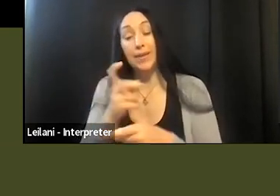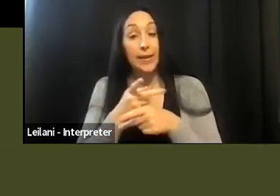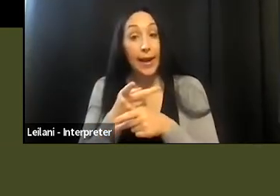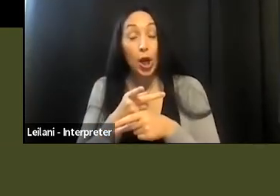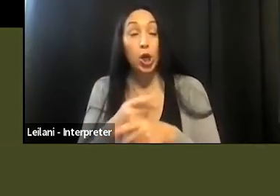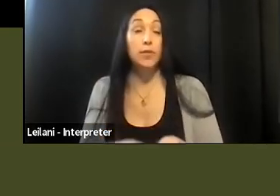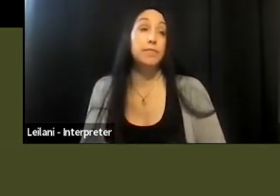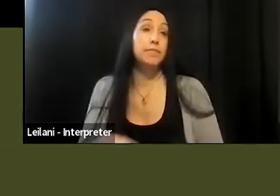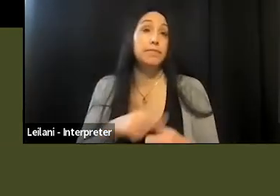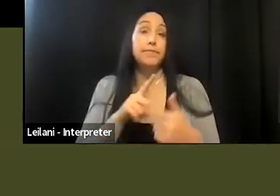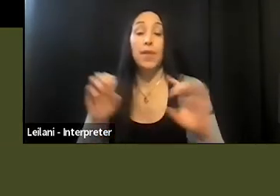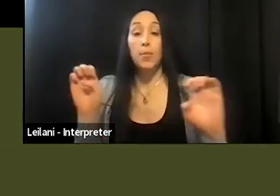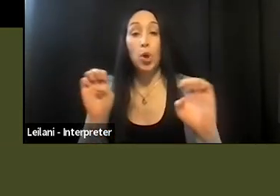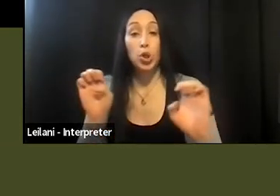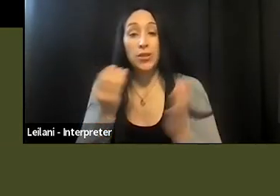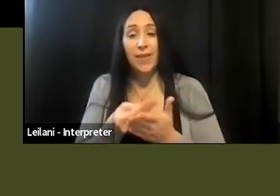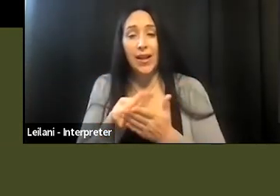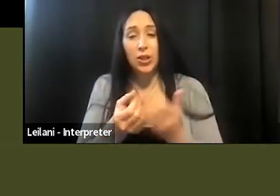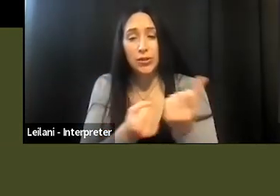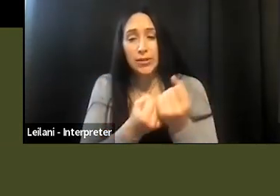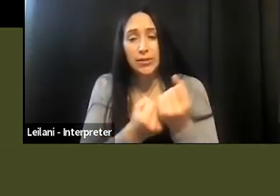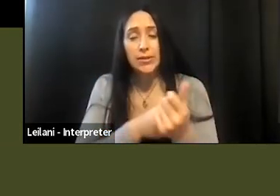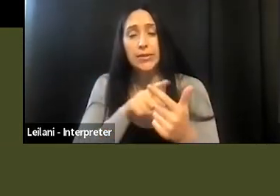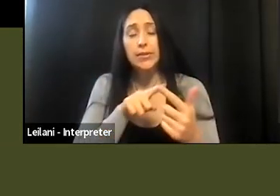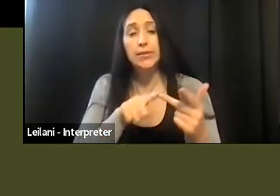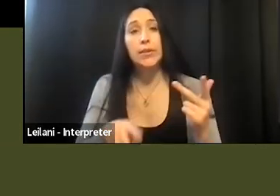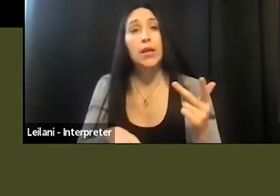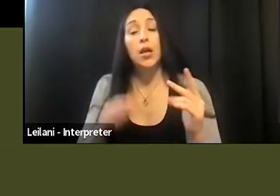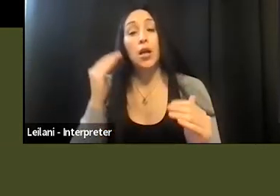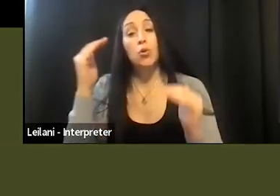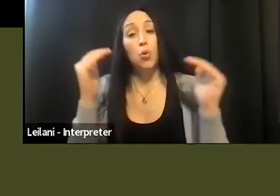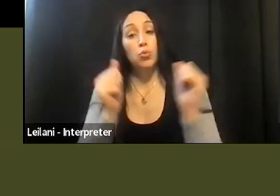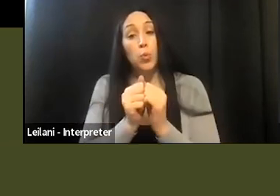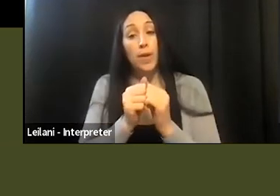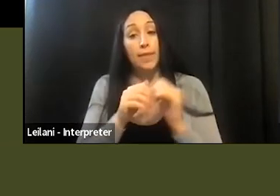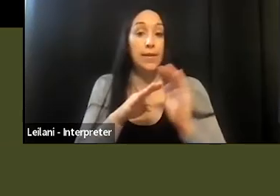to adults with developmental disabilities and children with any disability